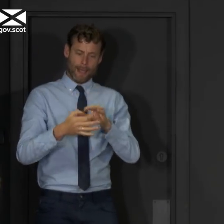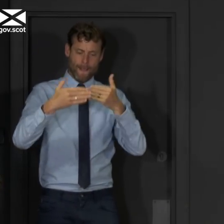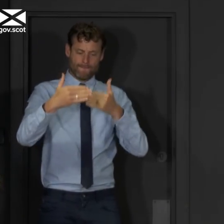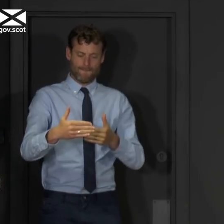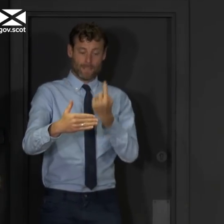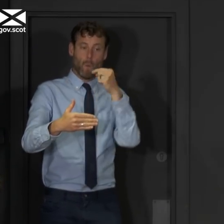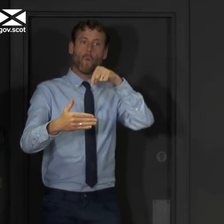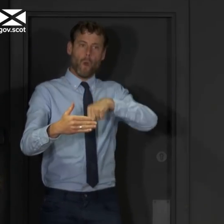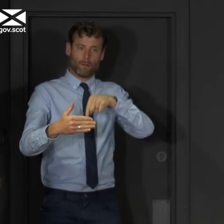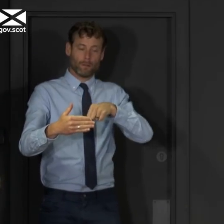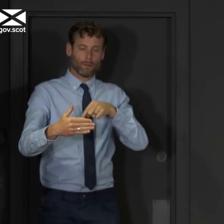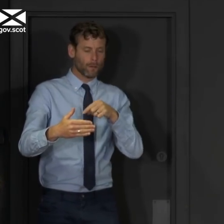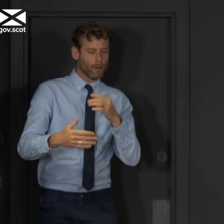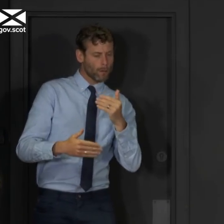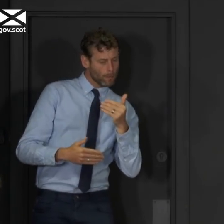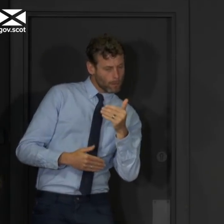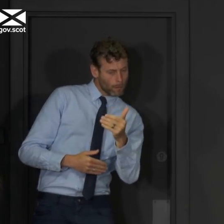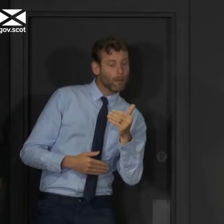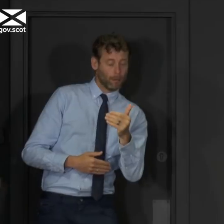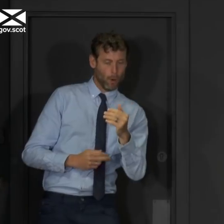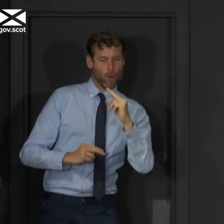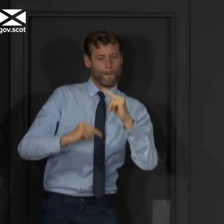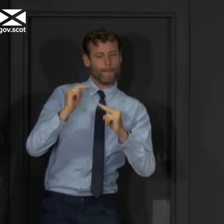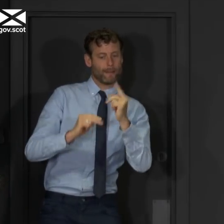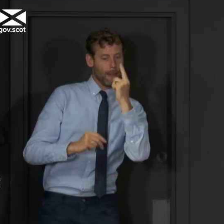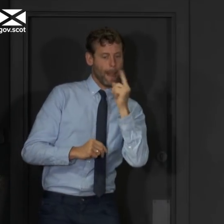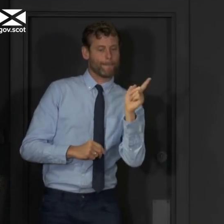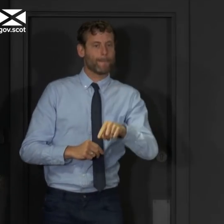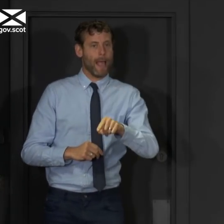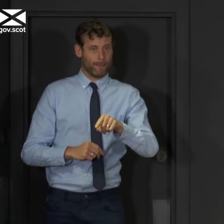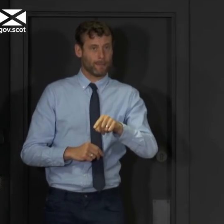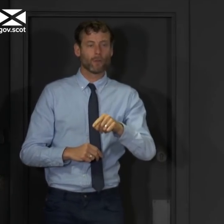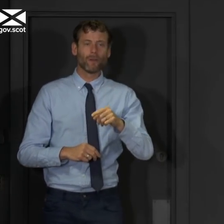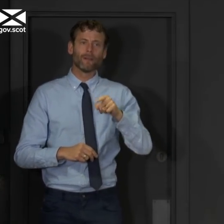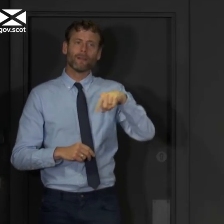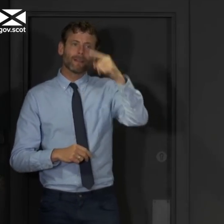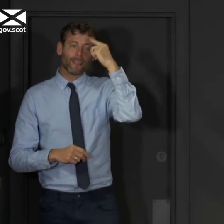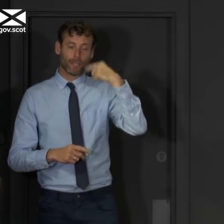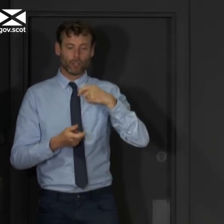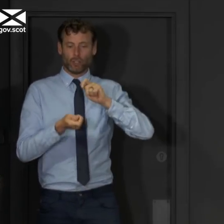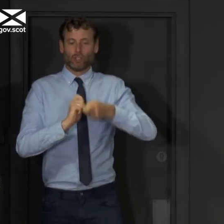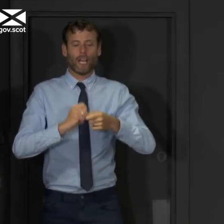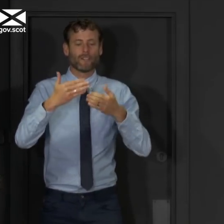1. Earlier steps have allowed for health and safety planning, followed by preparatory work at construction sites.